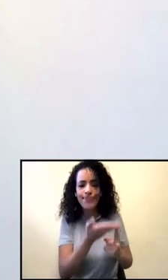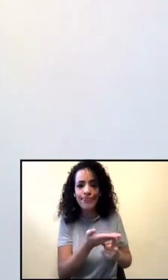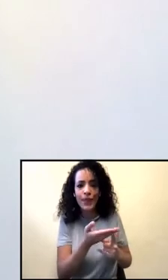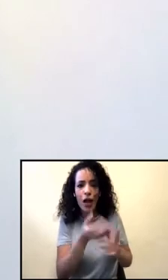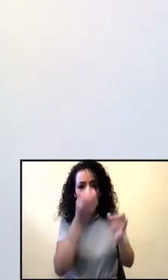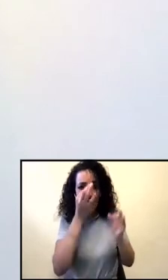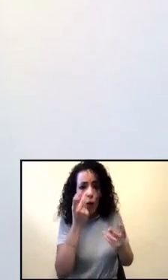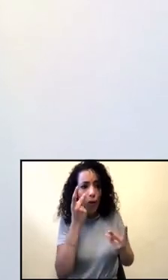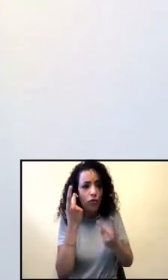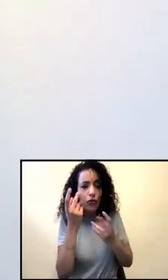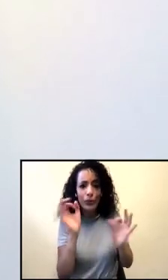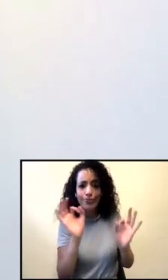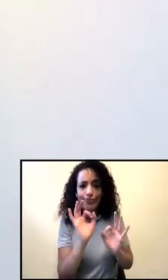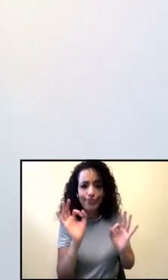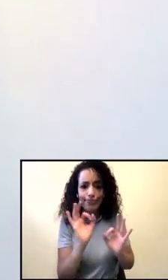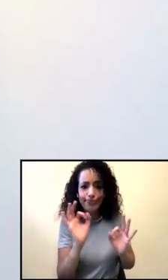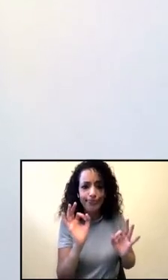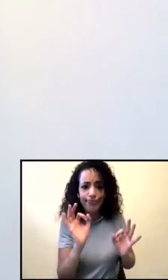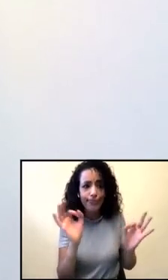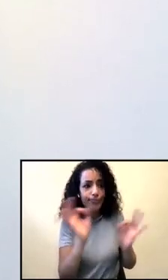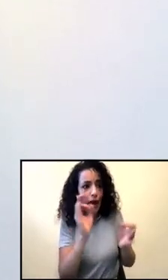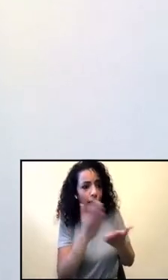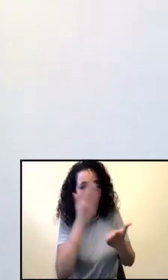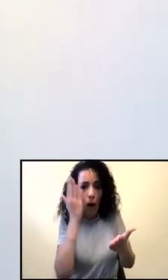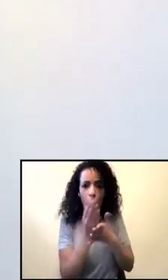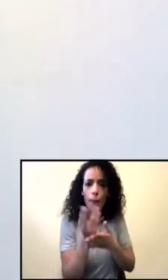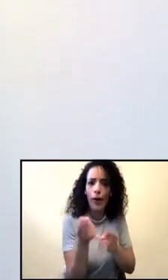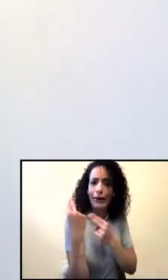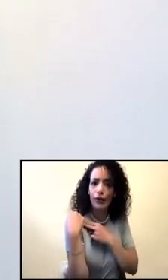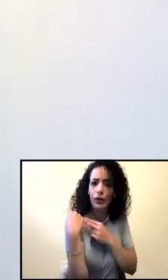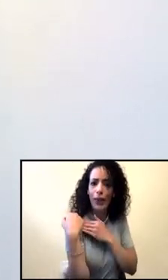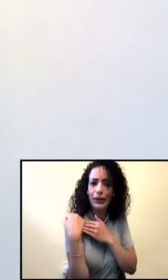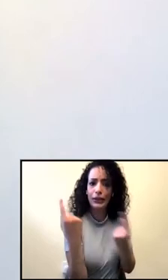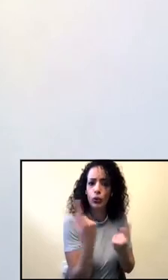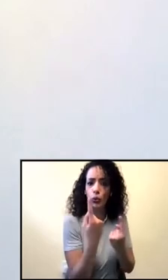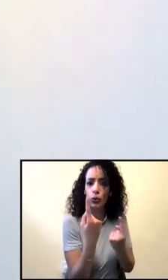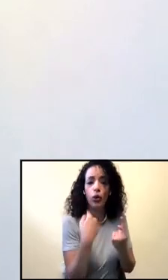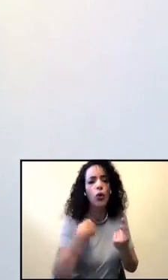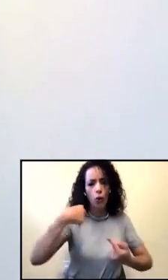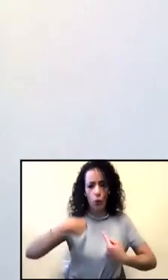and to accurately account for experiences, we decided to run a community-led research